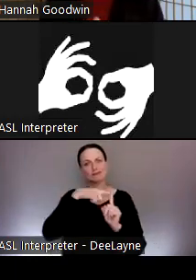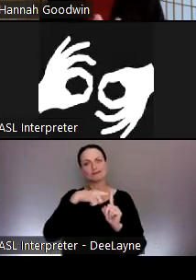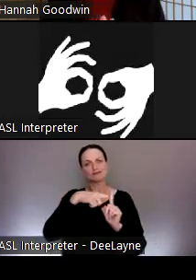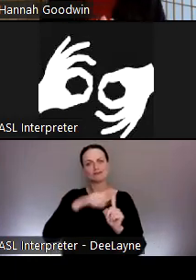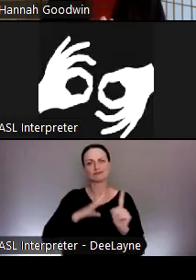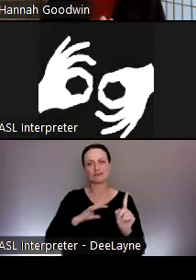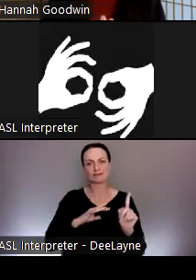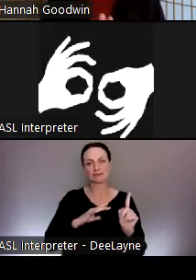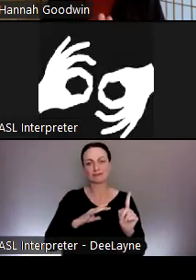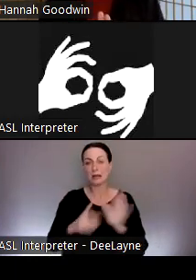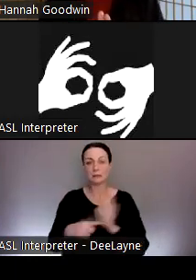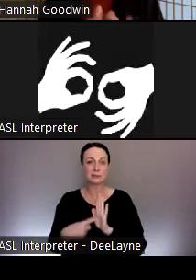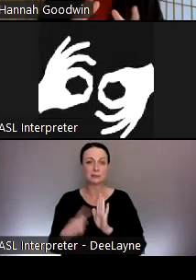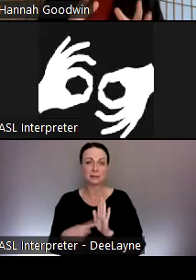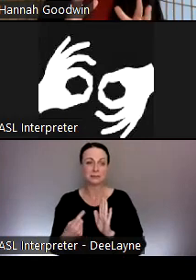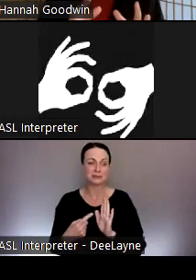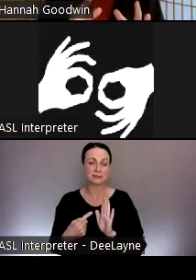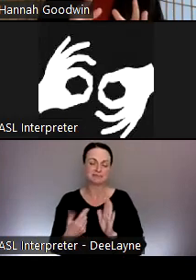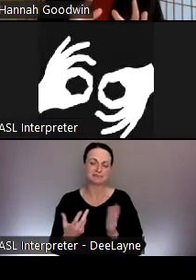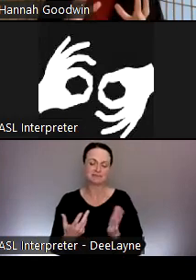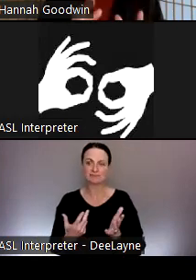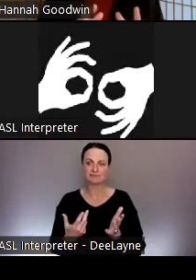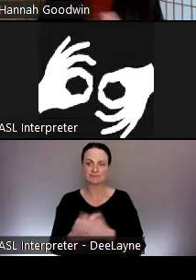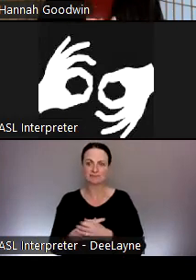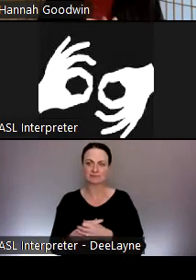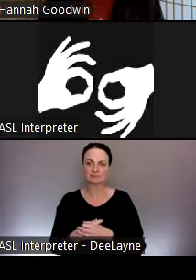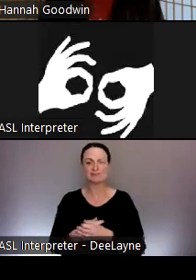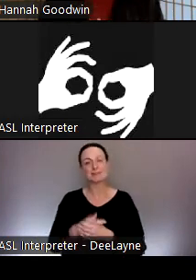But sometimes within an organization,